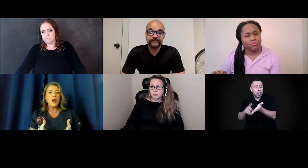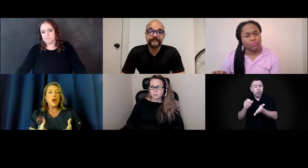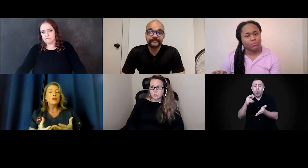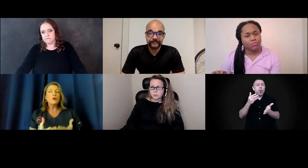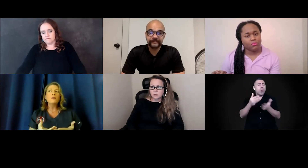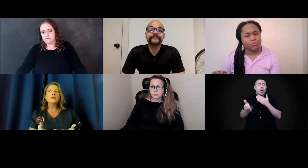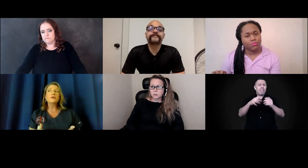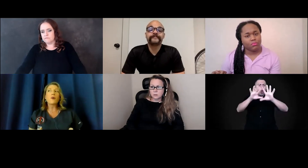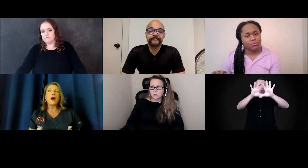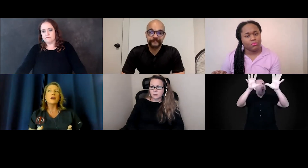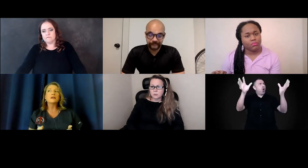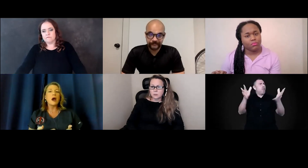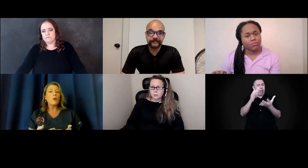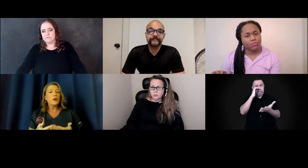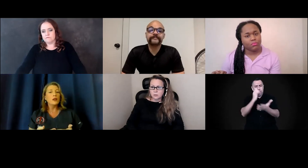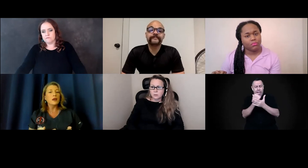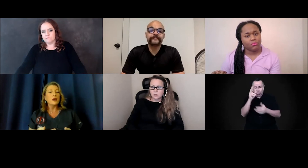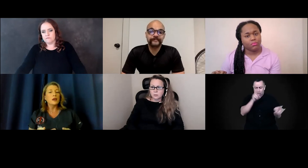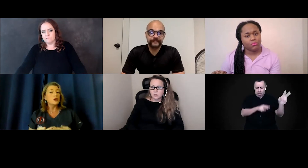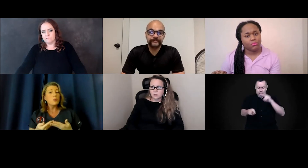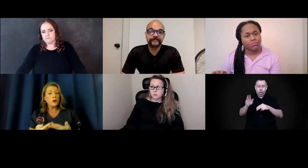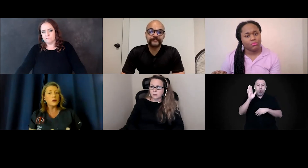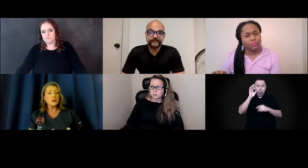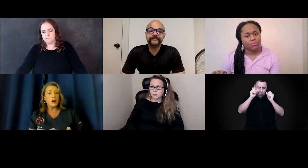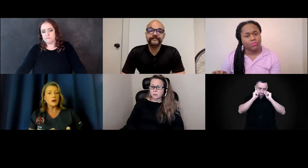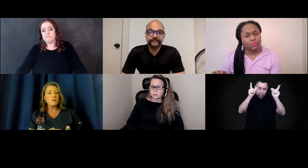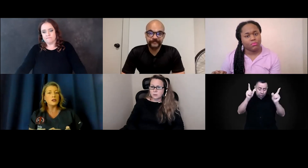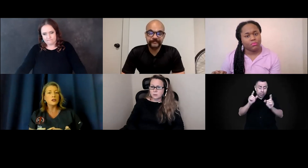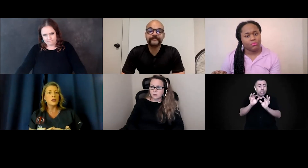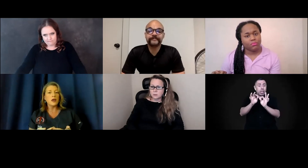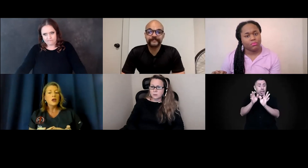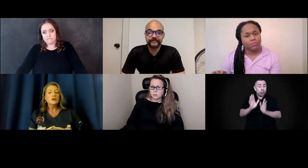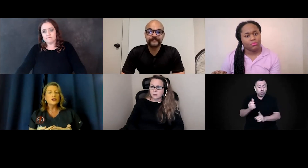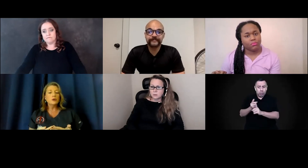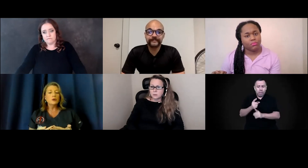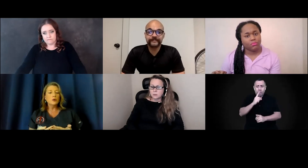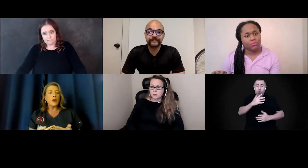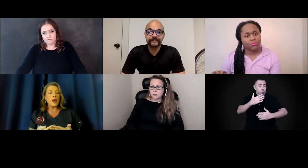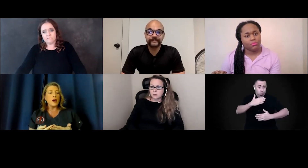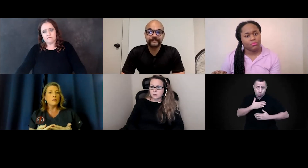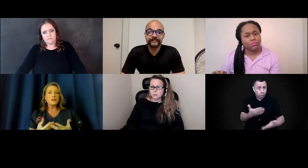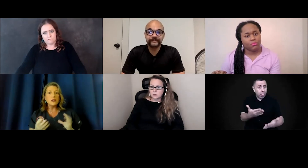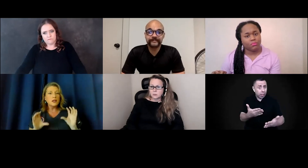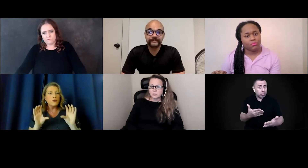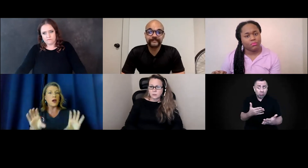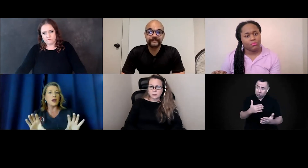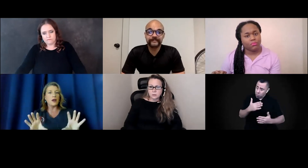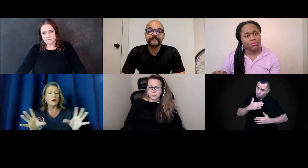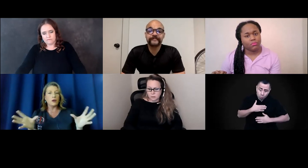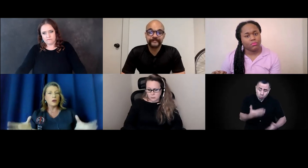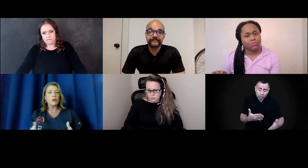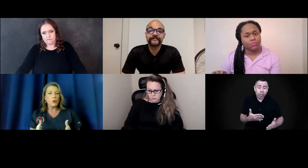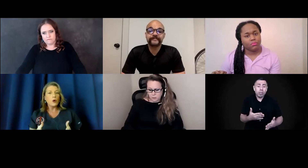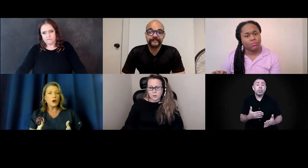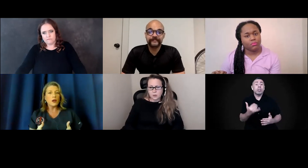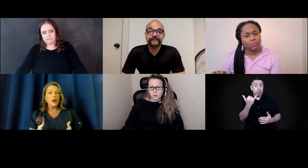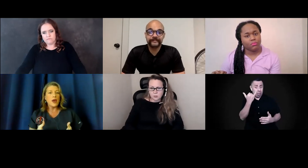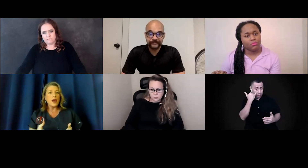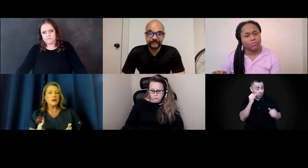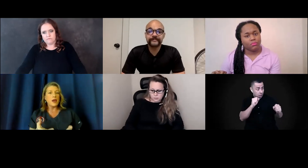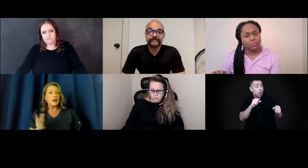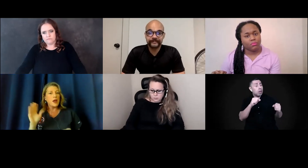You'll be surprised how willing interpreters are especially to solidify their work and